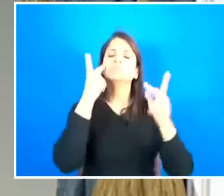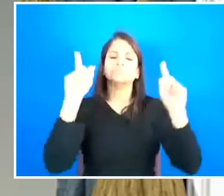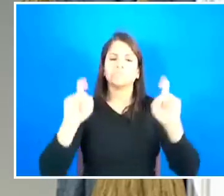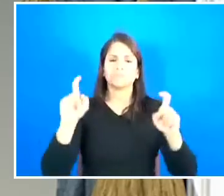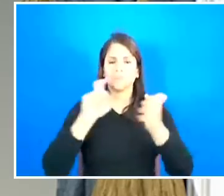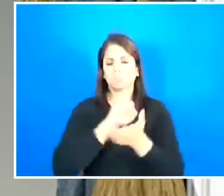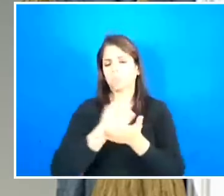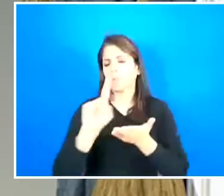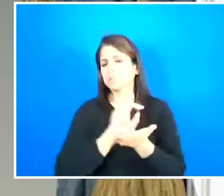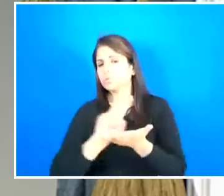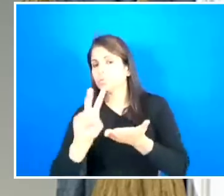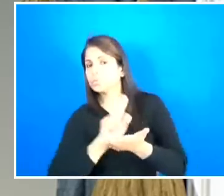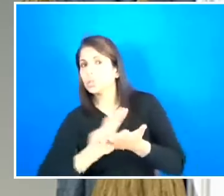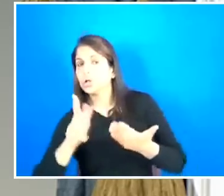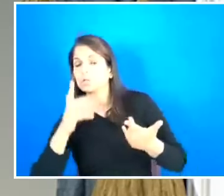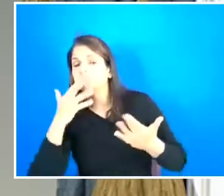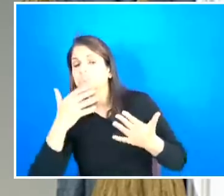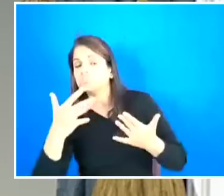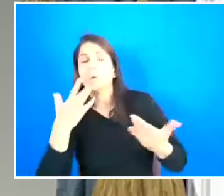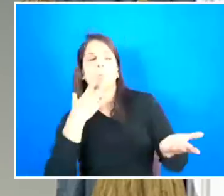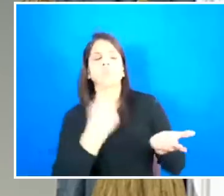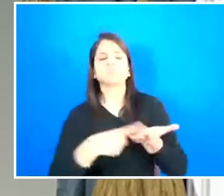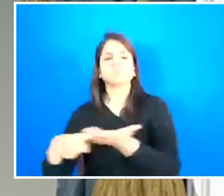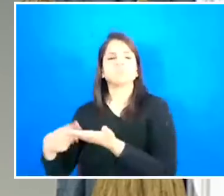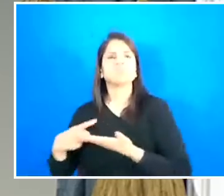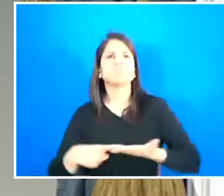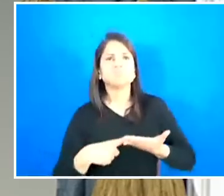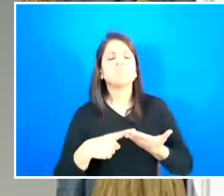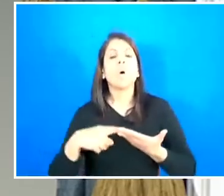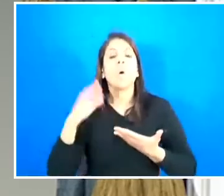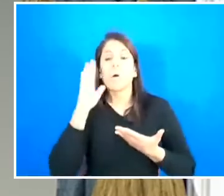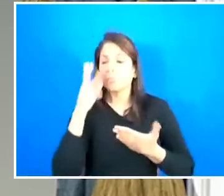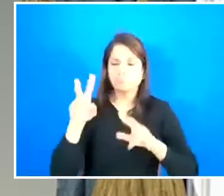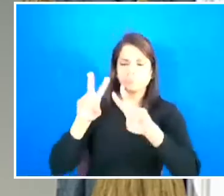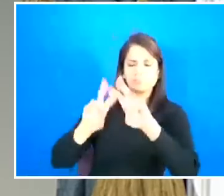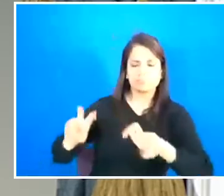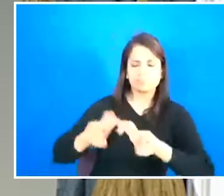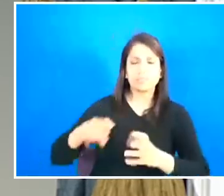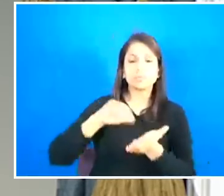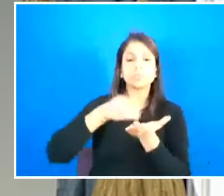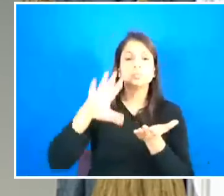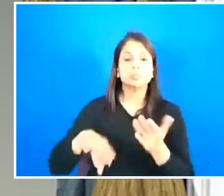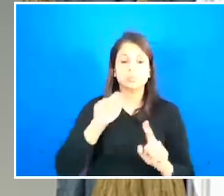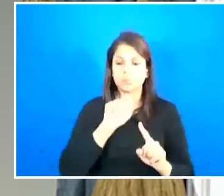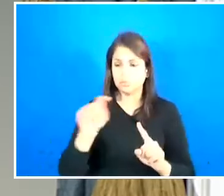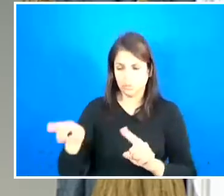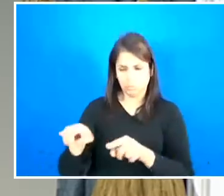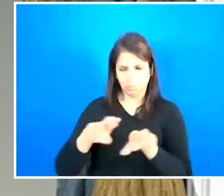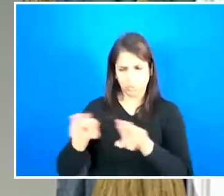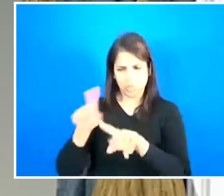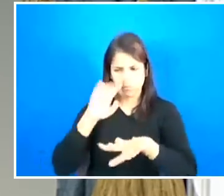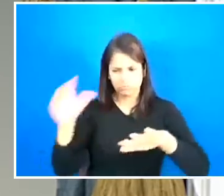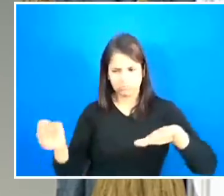PROCESS AS WELL. AS IT PERTAINS TO IN PROGRESS CLASSIFICATION,